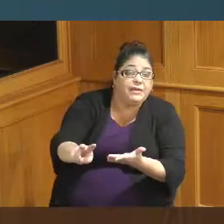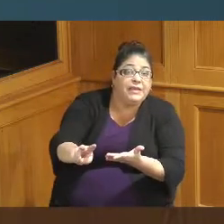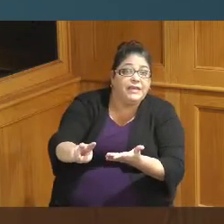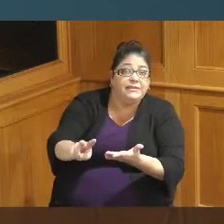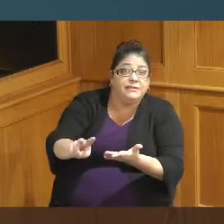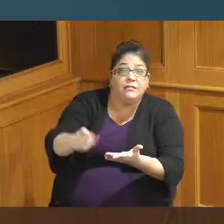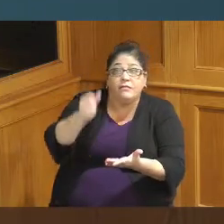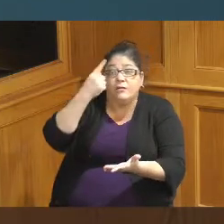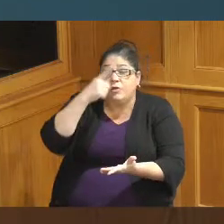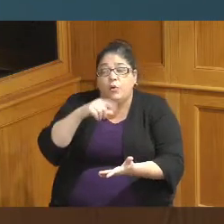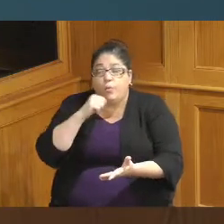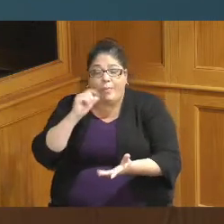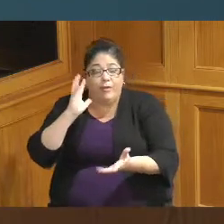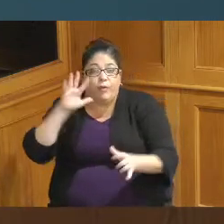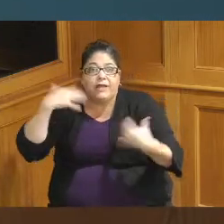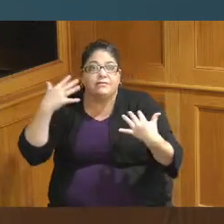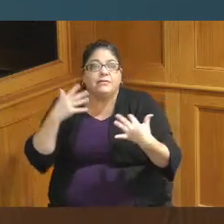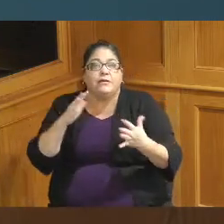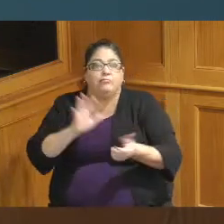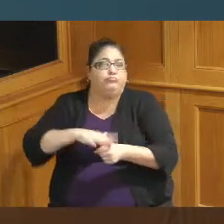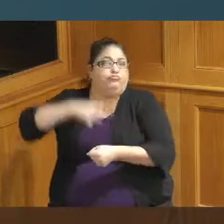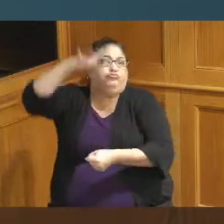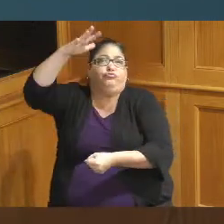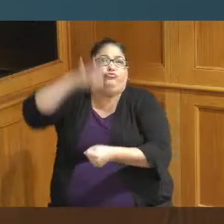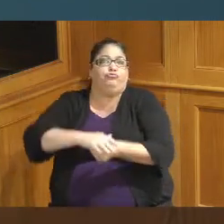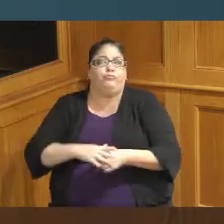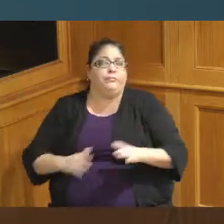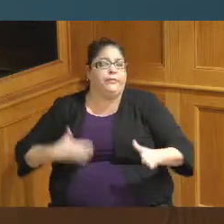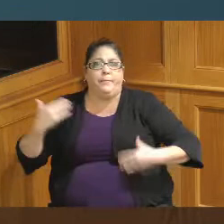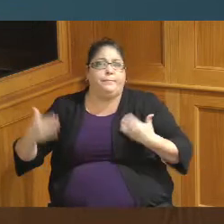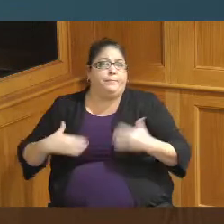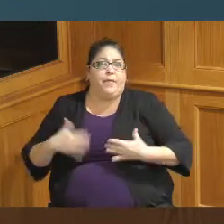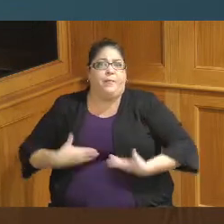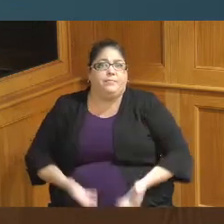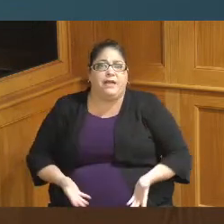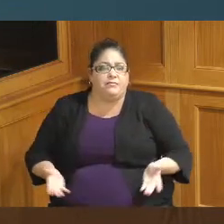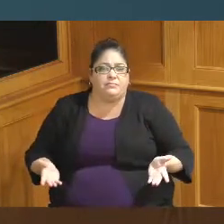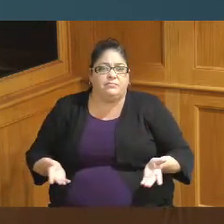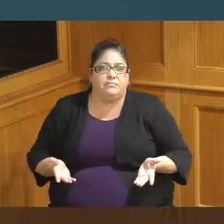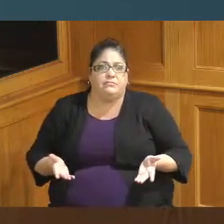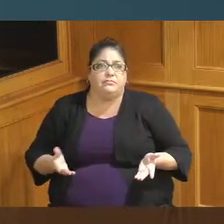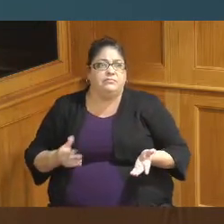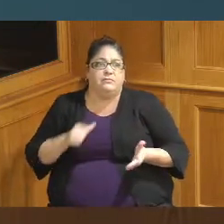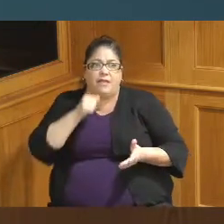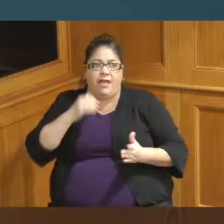crazy we should have that same sense of urgency for the citizens that are out here struggling